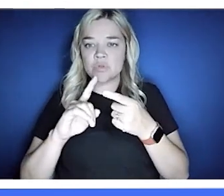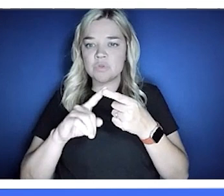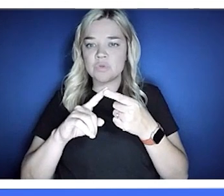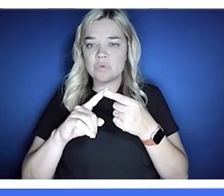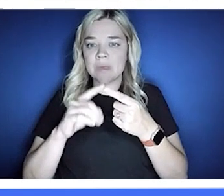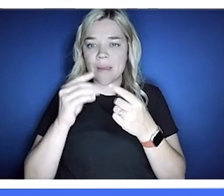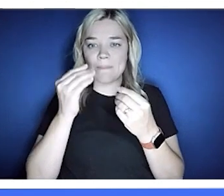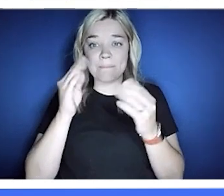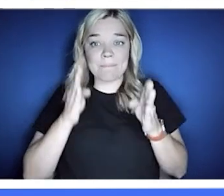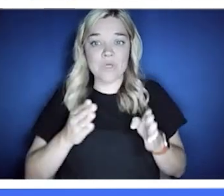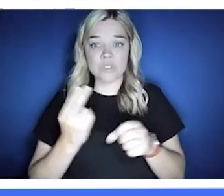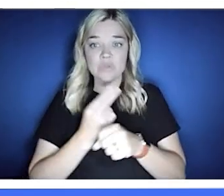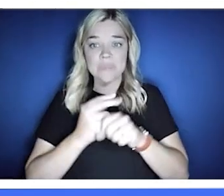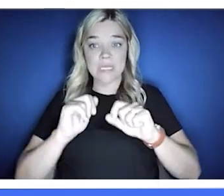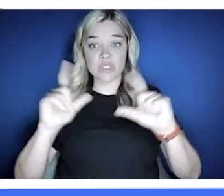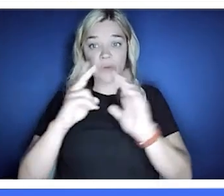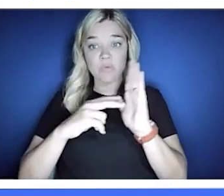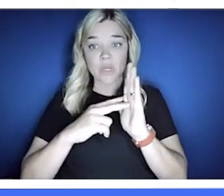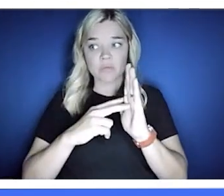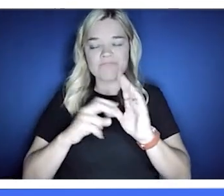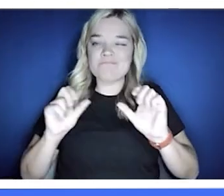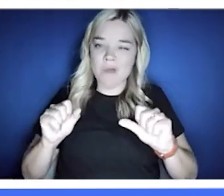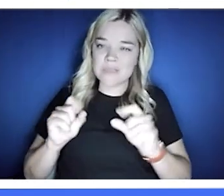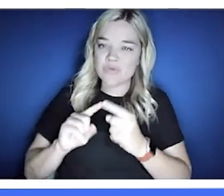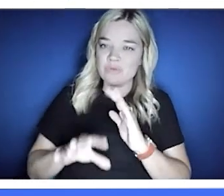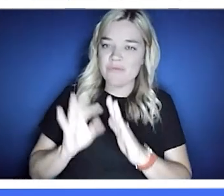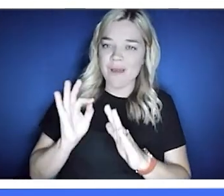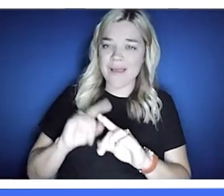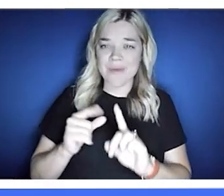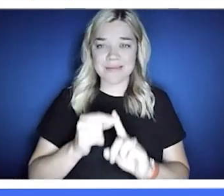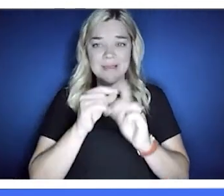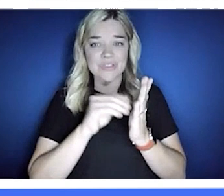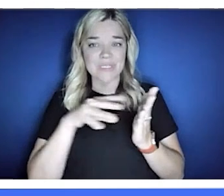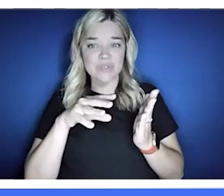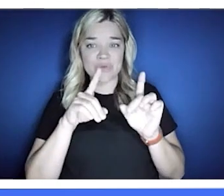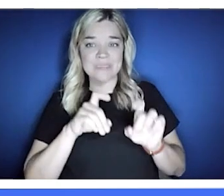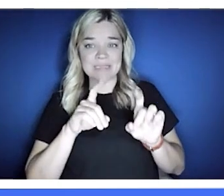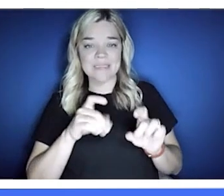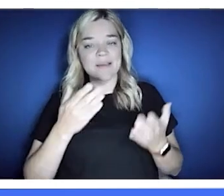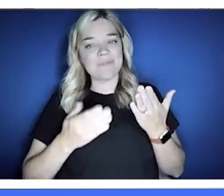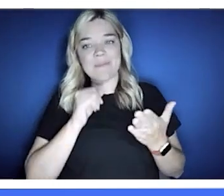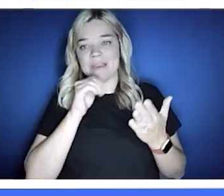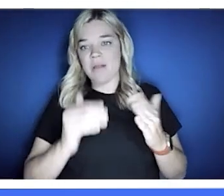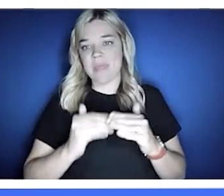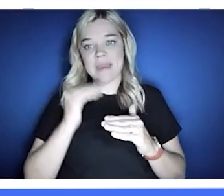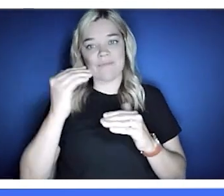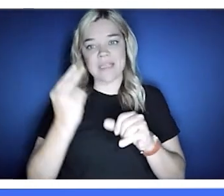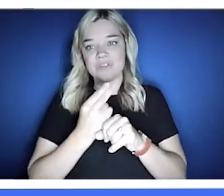It is possible to kind of find those things, but especially a student that's testing probably isn't that advanced user of a screen reader.